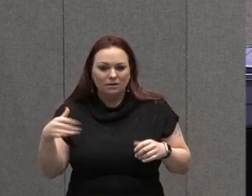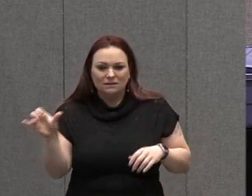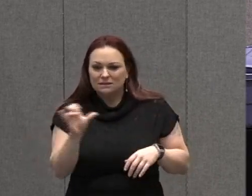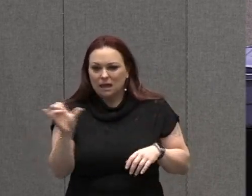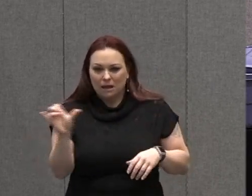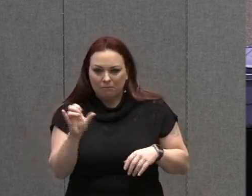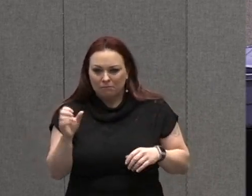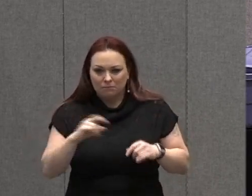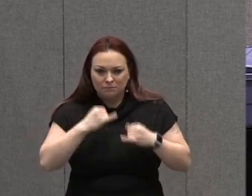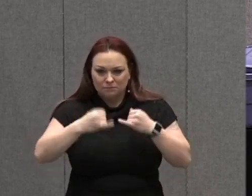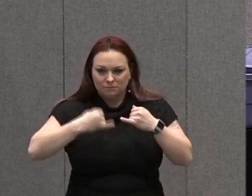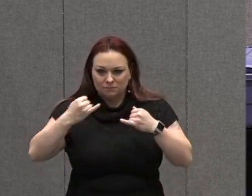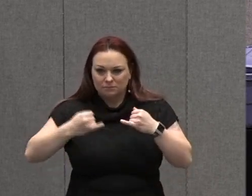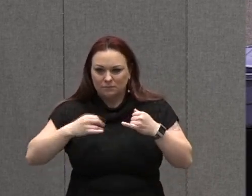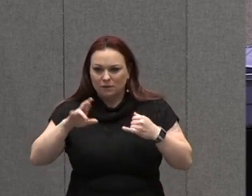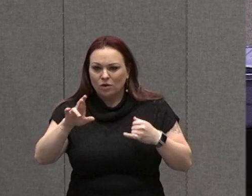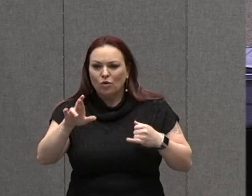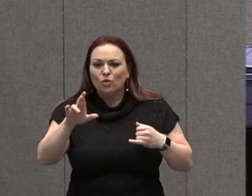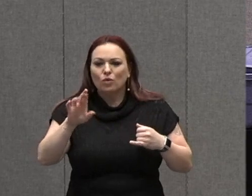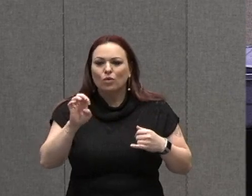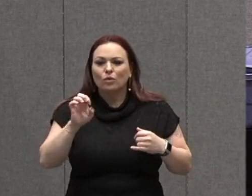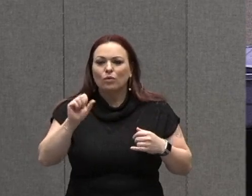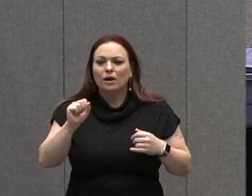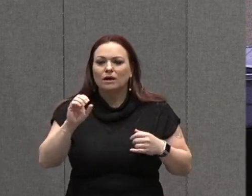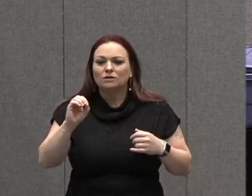Or resorte. It's resorte. That's a word.